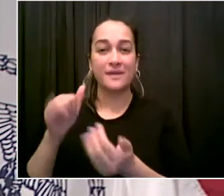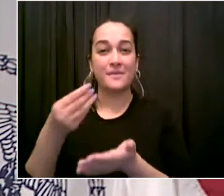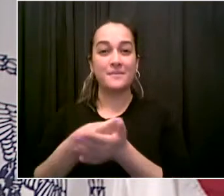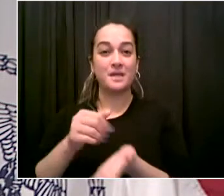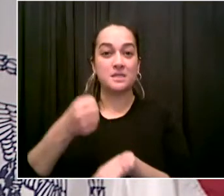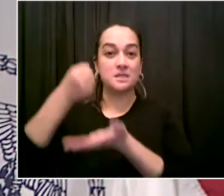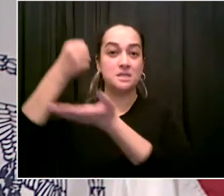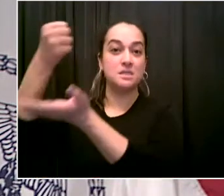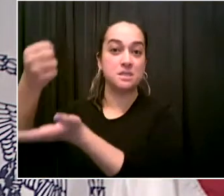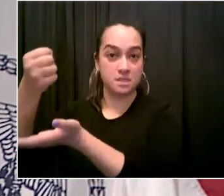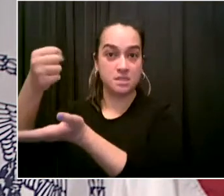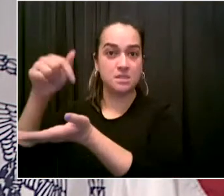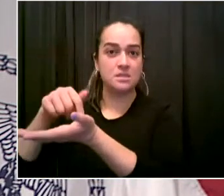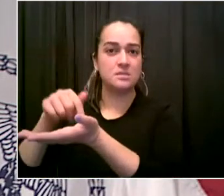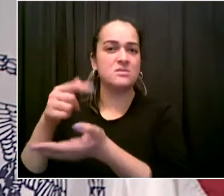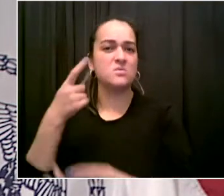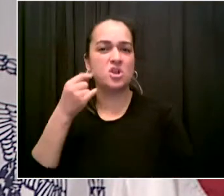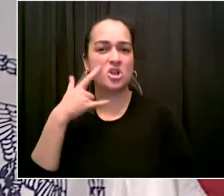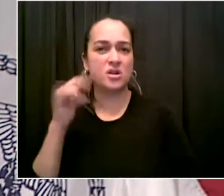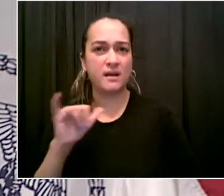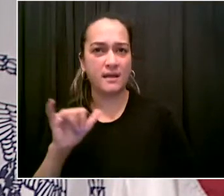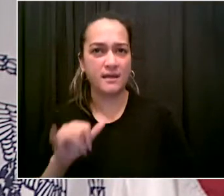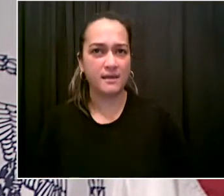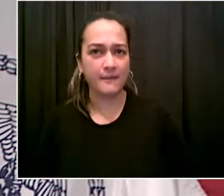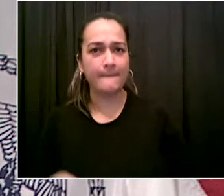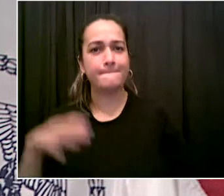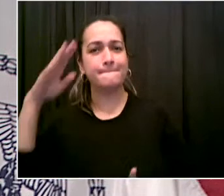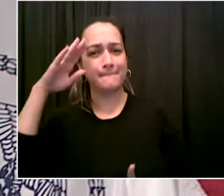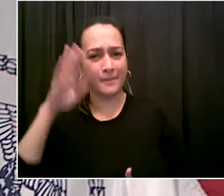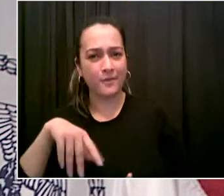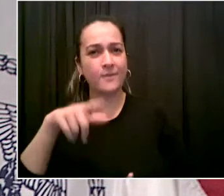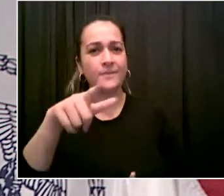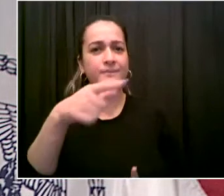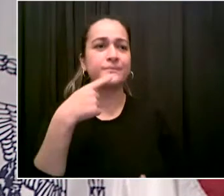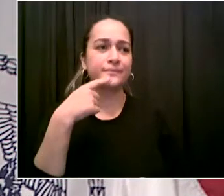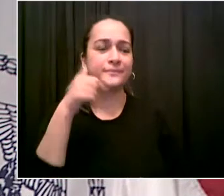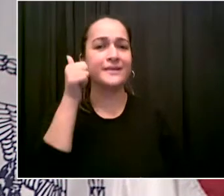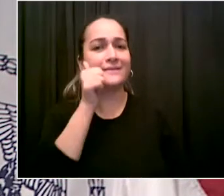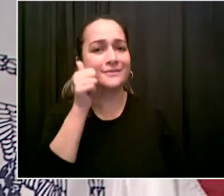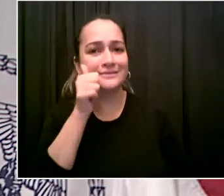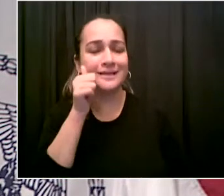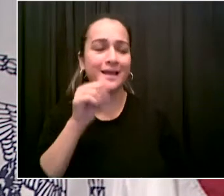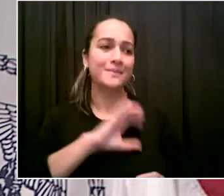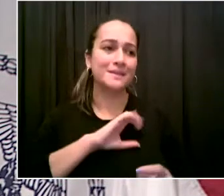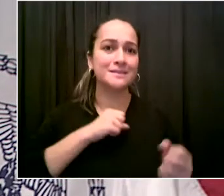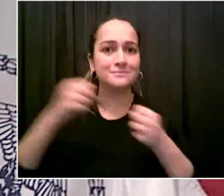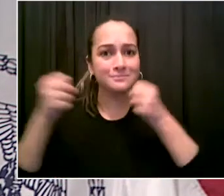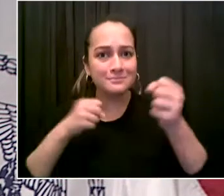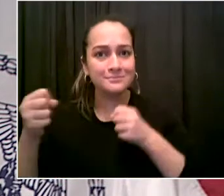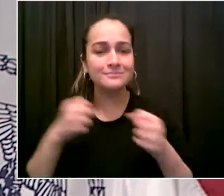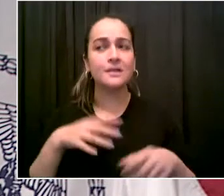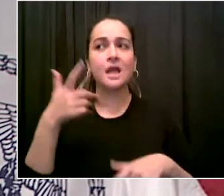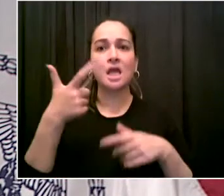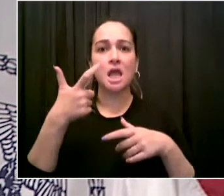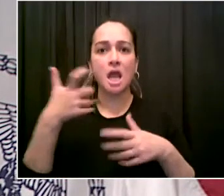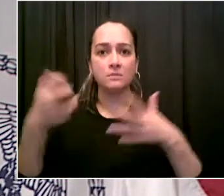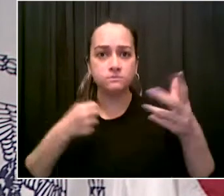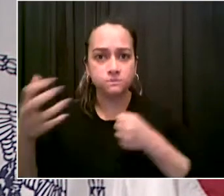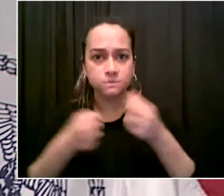A DENT AND WE SEE THE DENT. NUMBER OF SHOOTINGS MONTH OVER MONTH WE ARE NOW HUNDRED